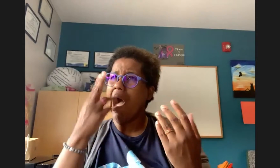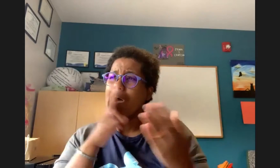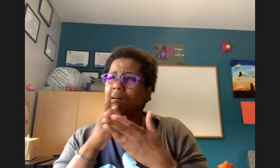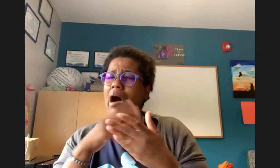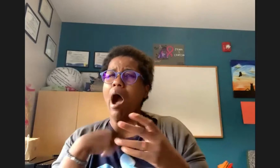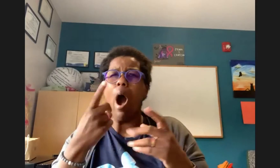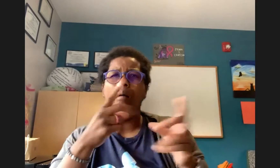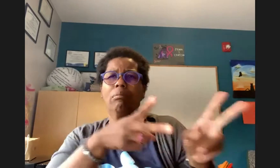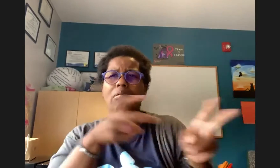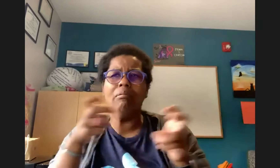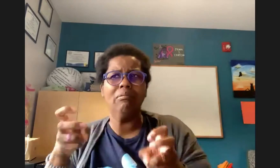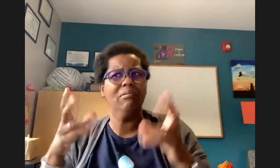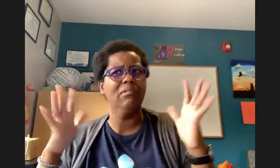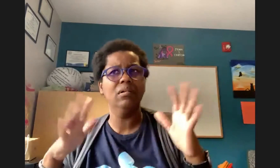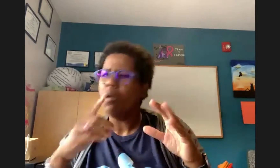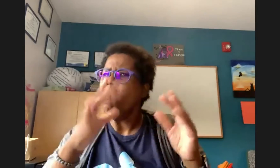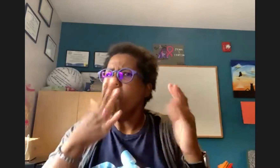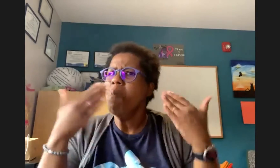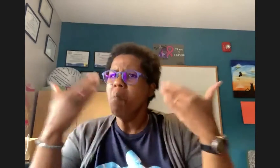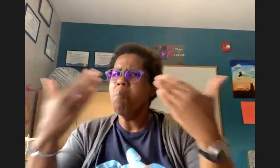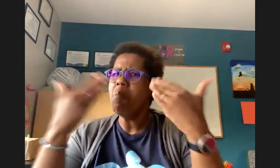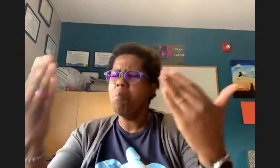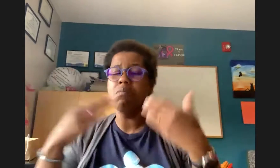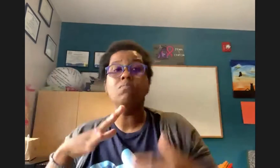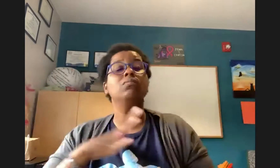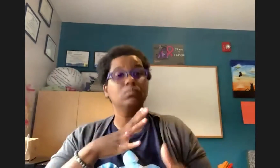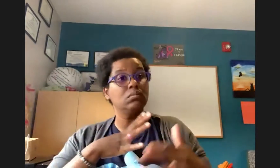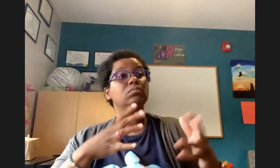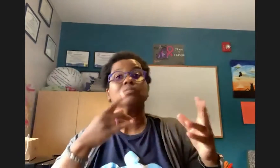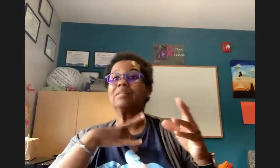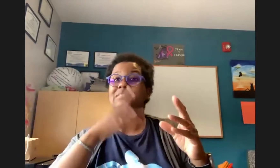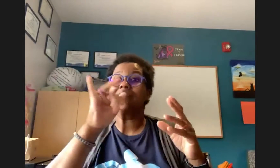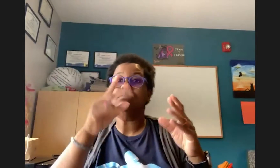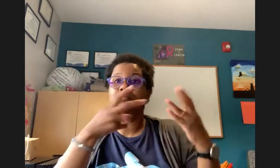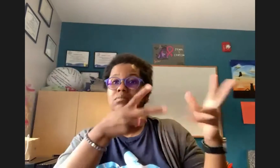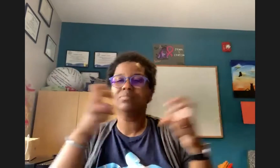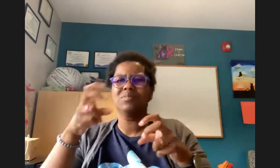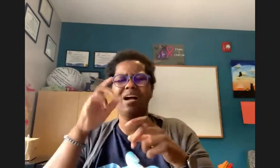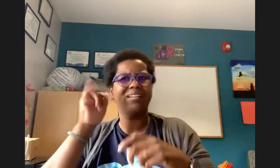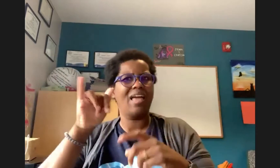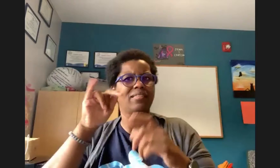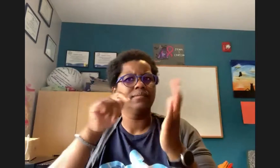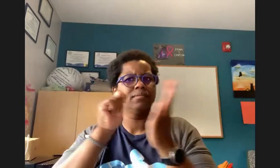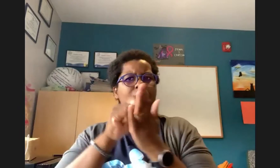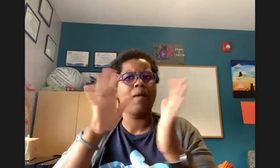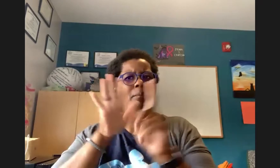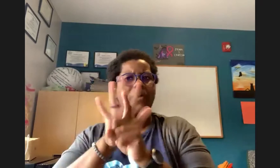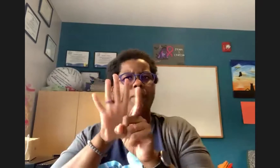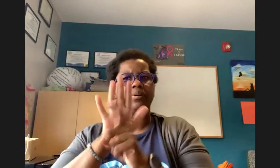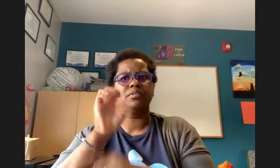And I said, "To be honest, I've just been drawing other people's artwork. "I've been copying what's already out there. It's not original."